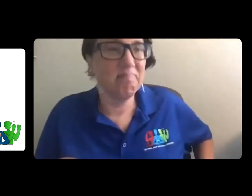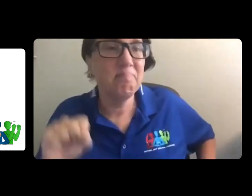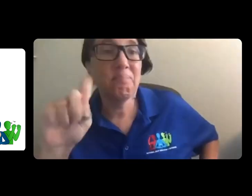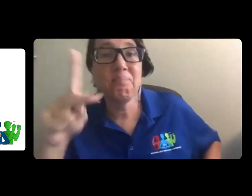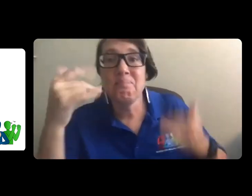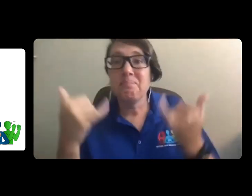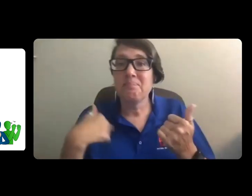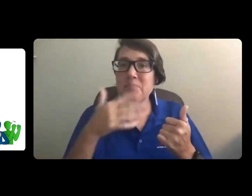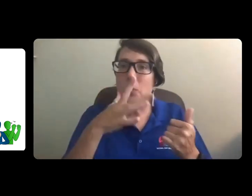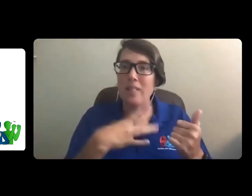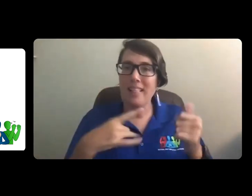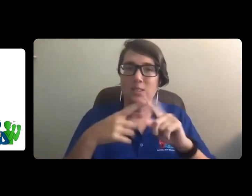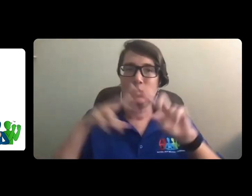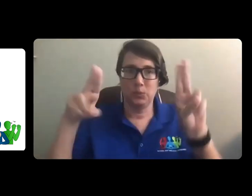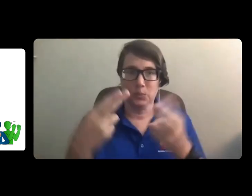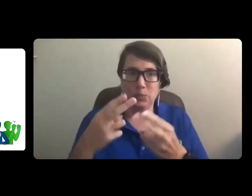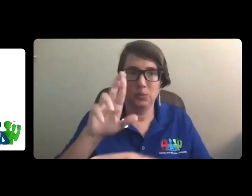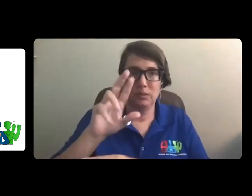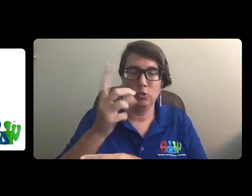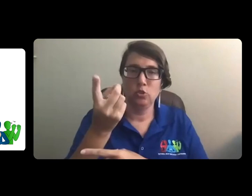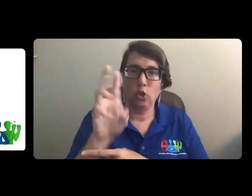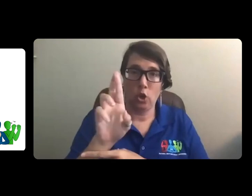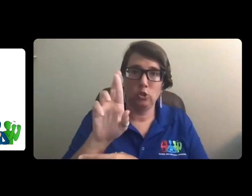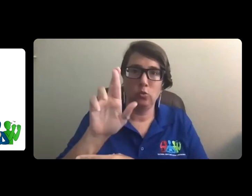Thank you Howard, goodness 140 years. That's Amazing.